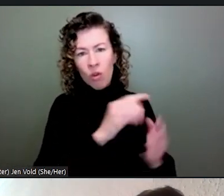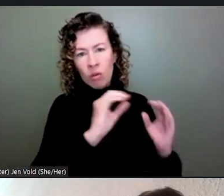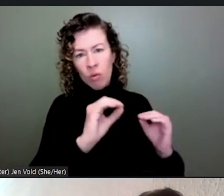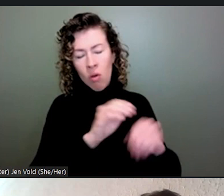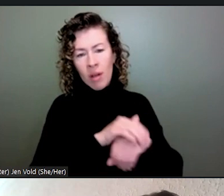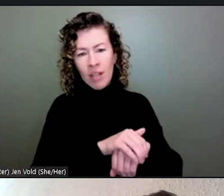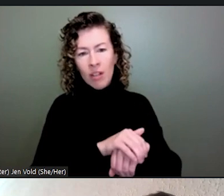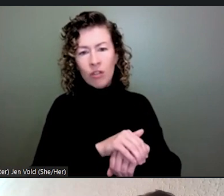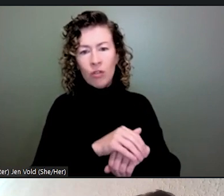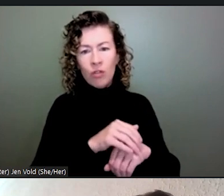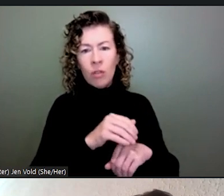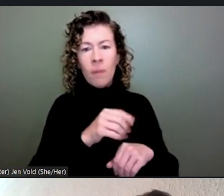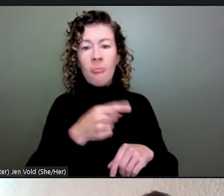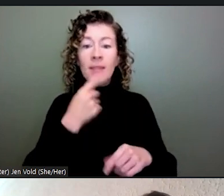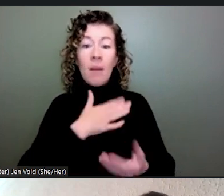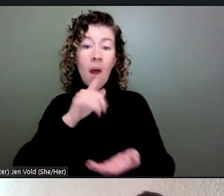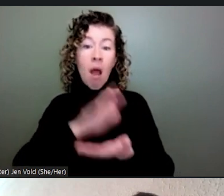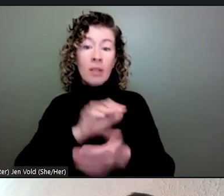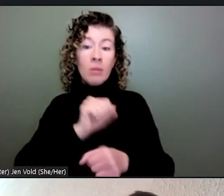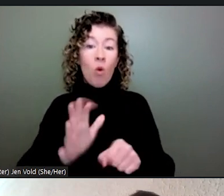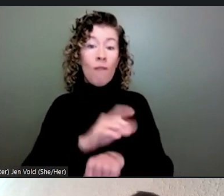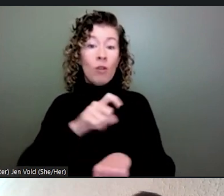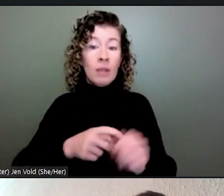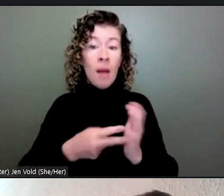"My husband, he works full time. So every time when I go to study and no, you need to pay.